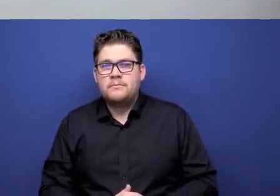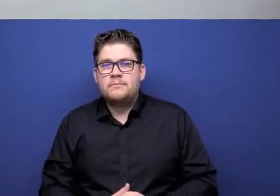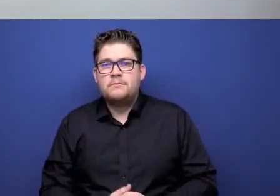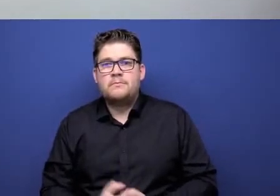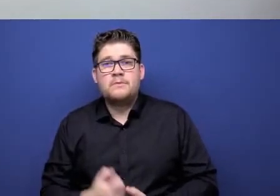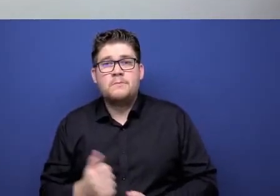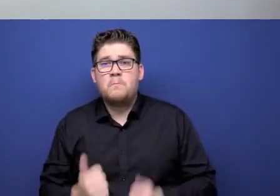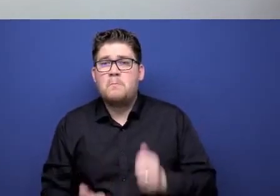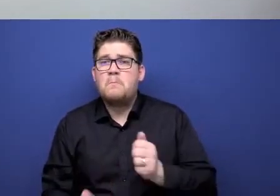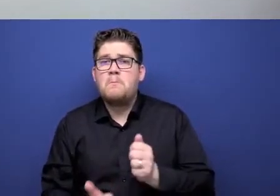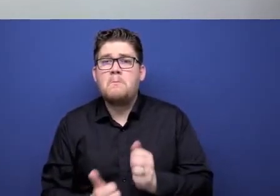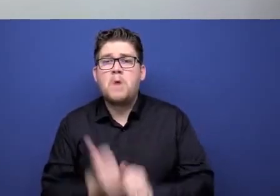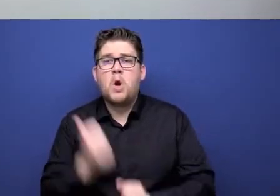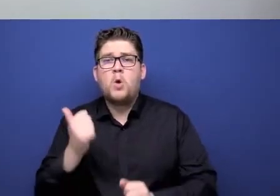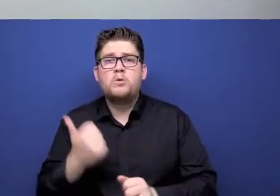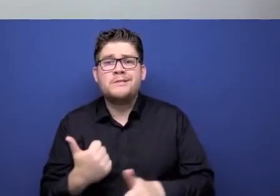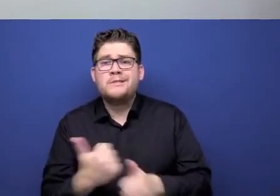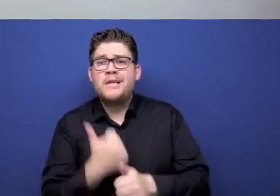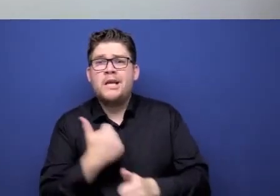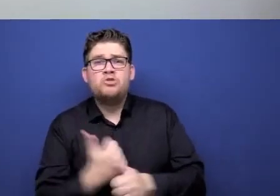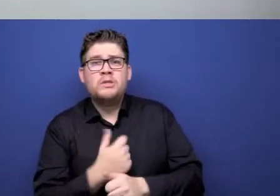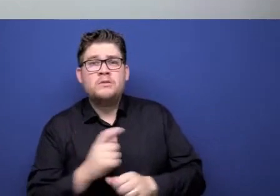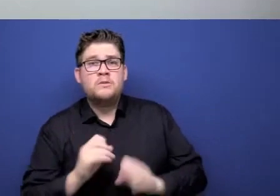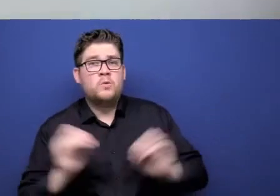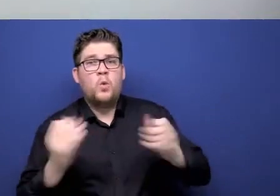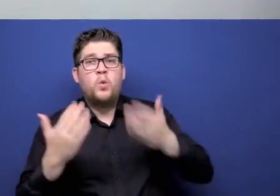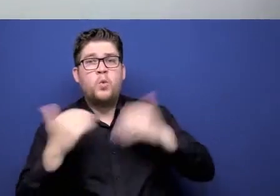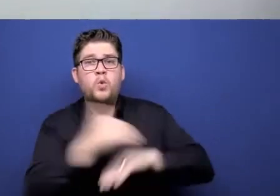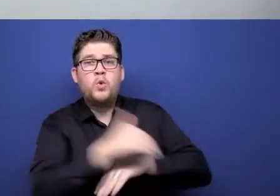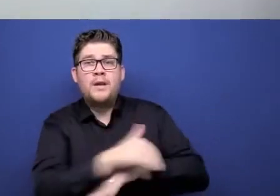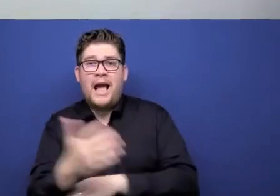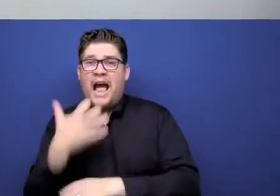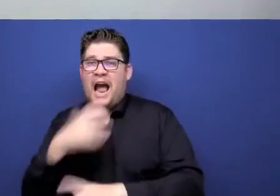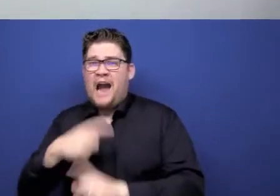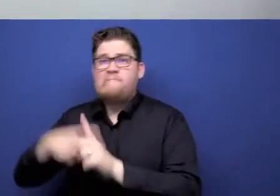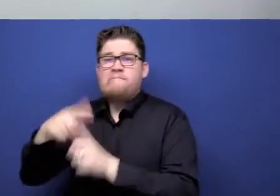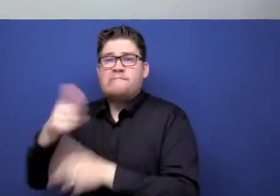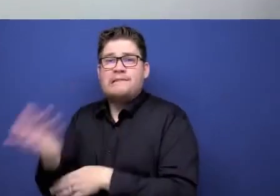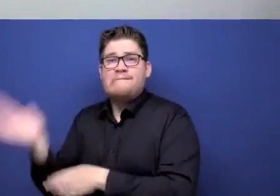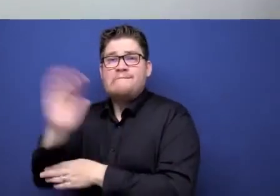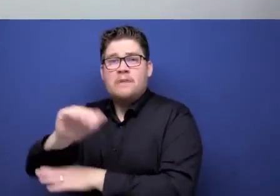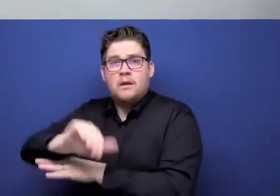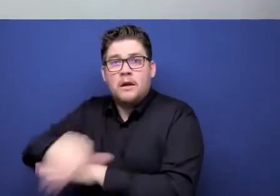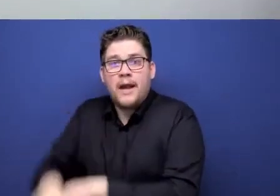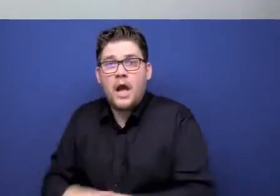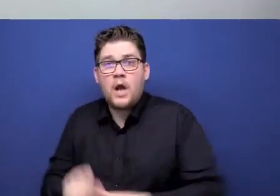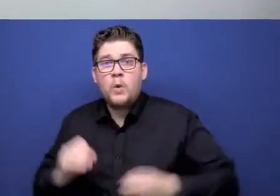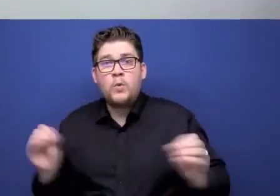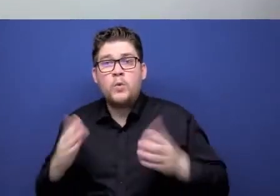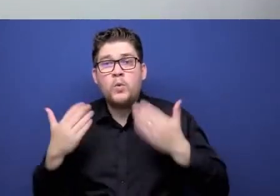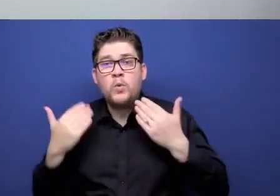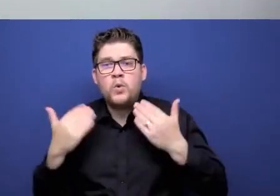finding ways to stay cool at night or really important that I mentioned some having a cool